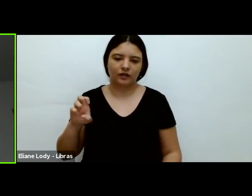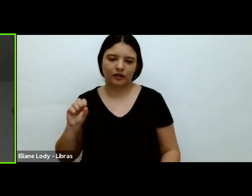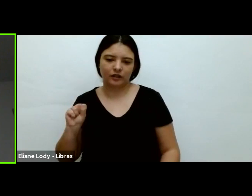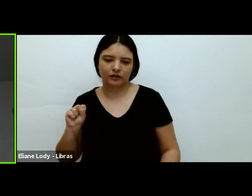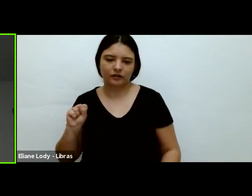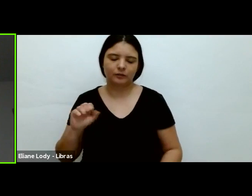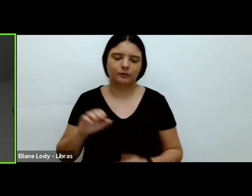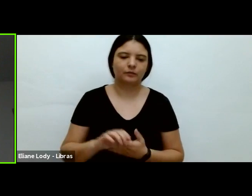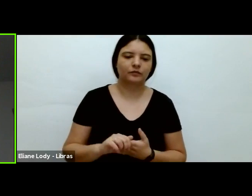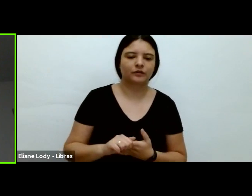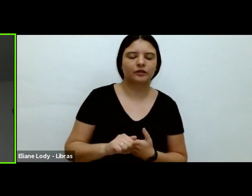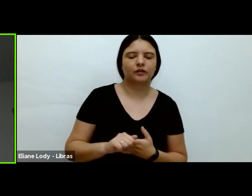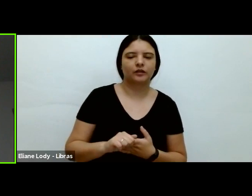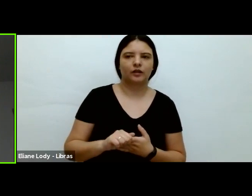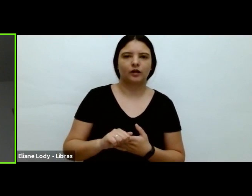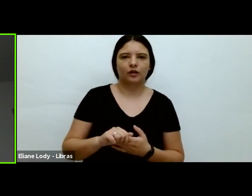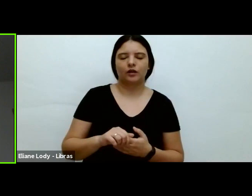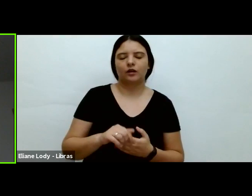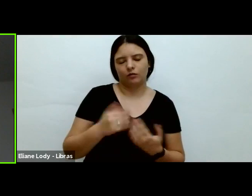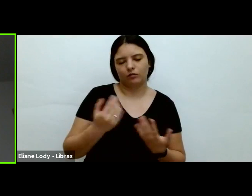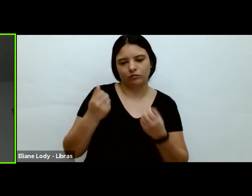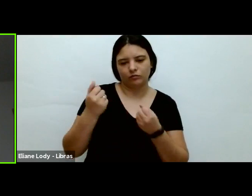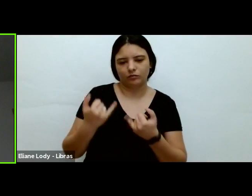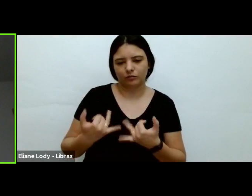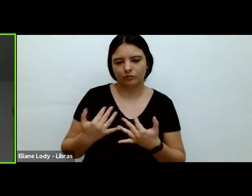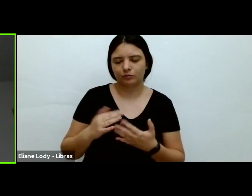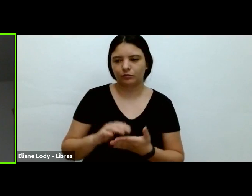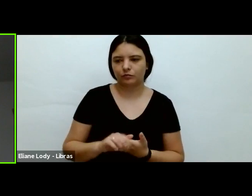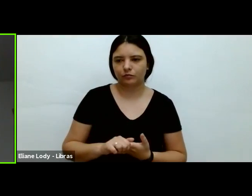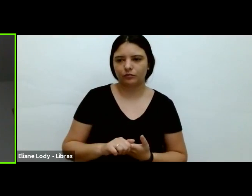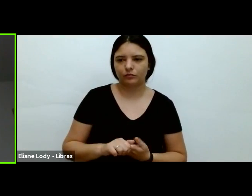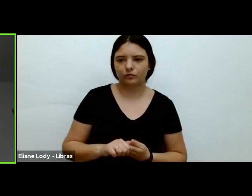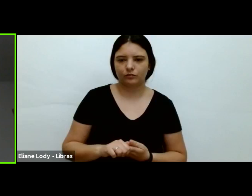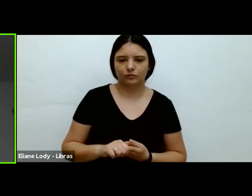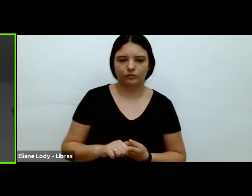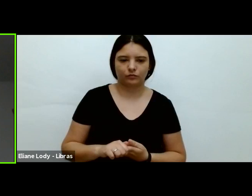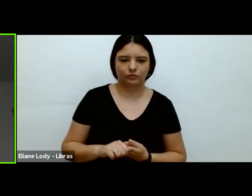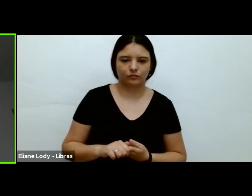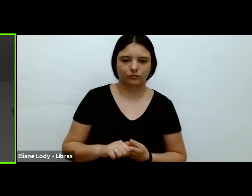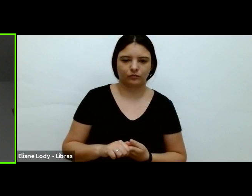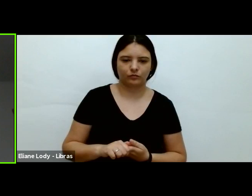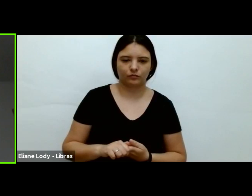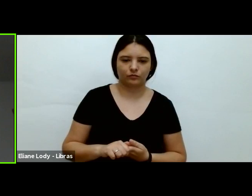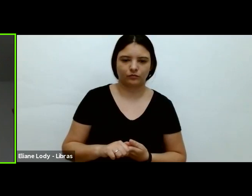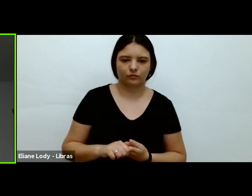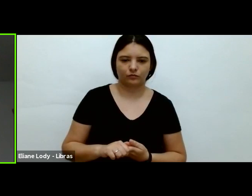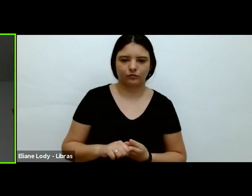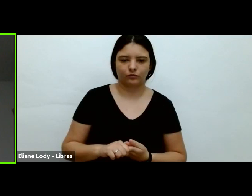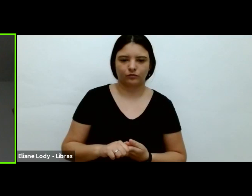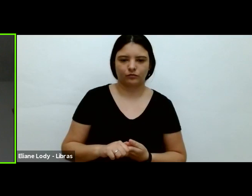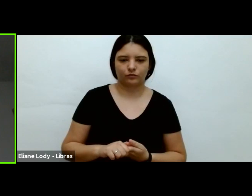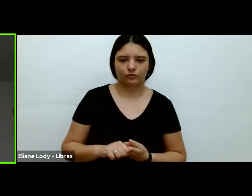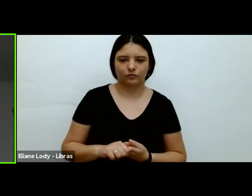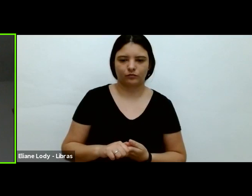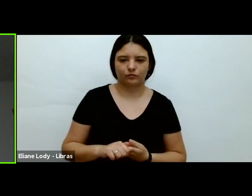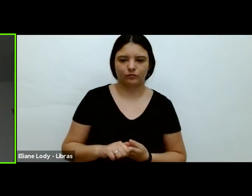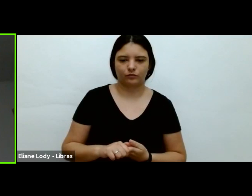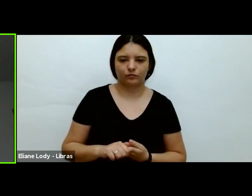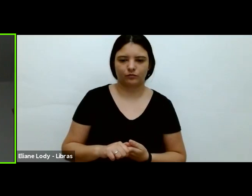either smell. either smell him. He was a full He was a full overhead go was a full overhead go but not. very clear yeah and when